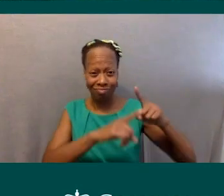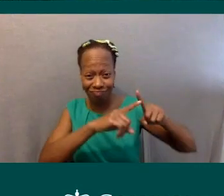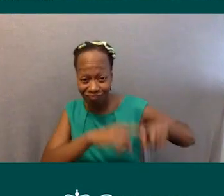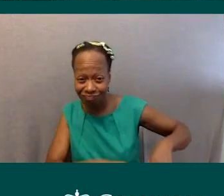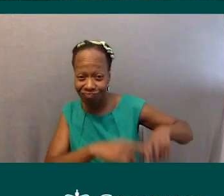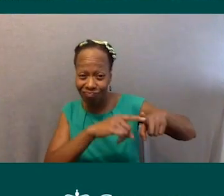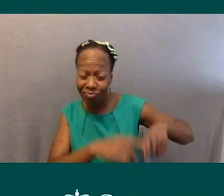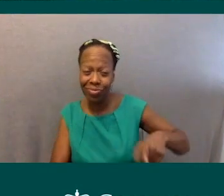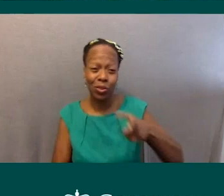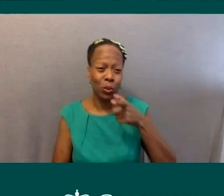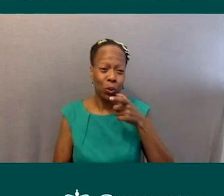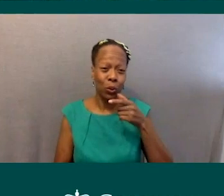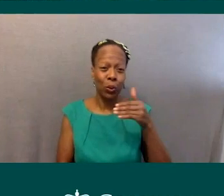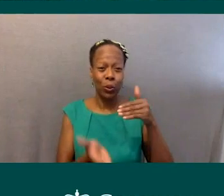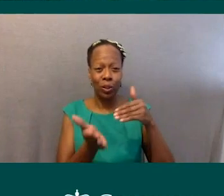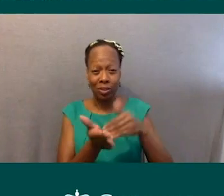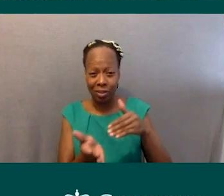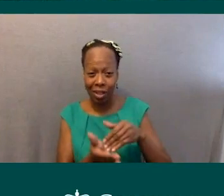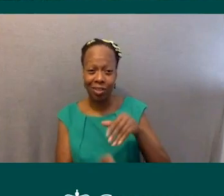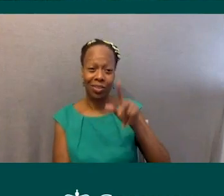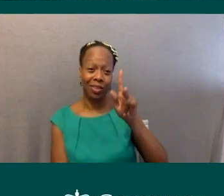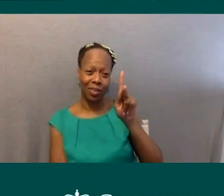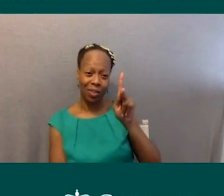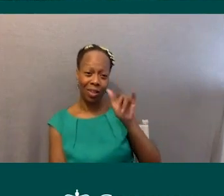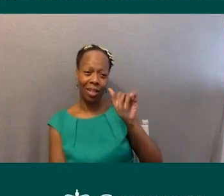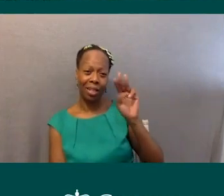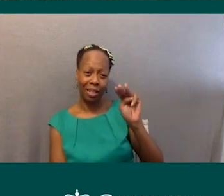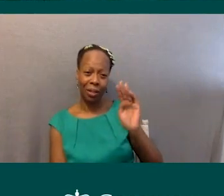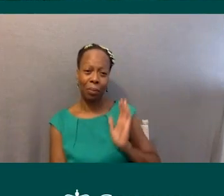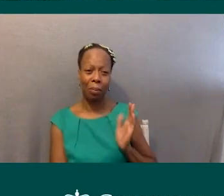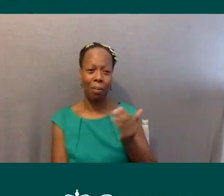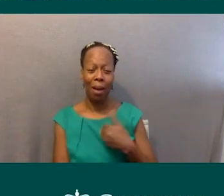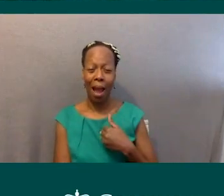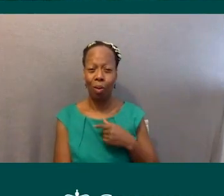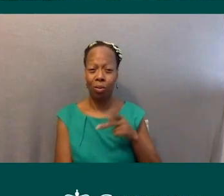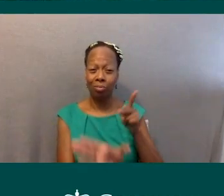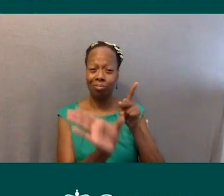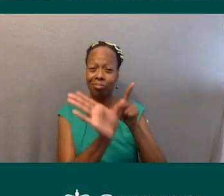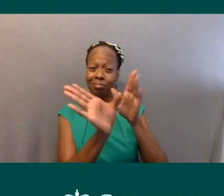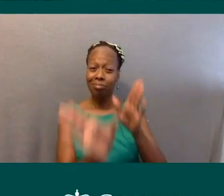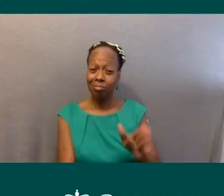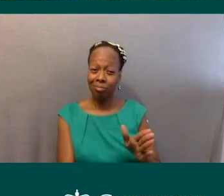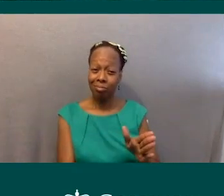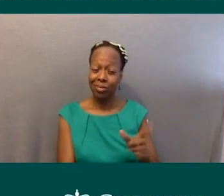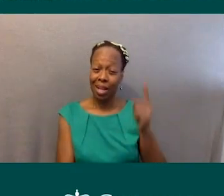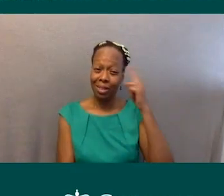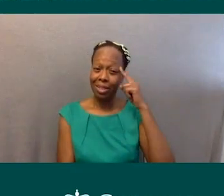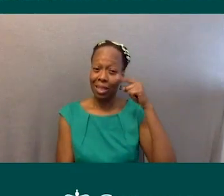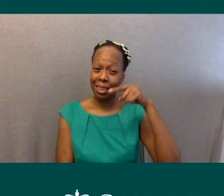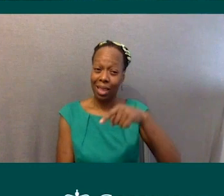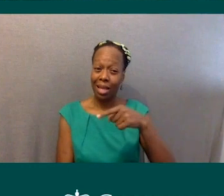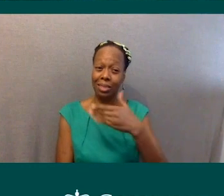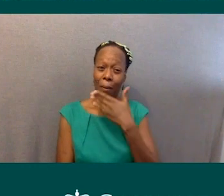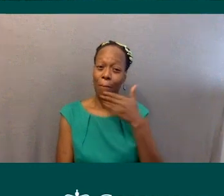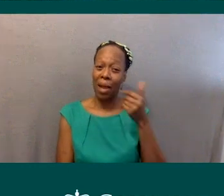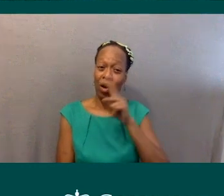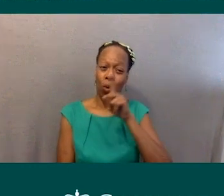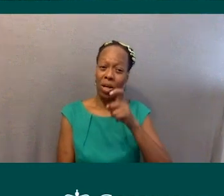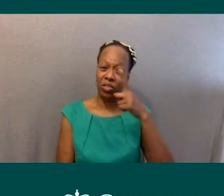and that's Dr. Kim and our physiatrist, so I think that that's probably a better question for her to address.